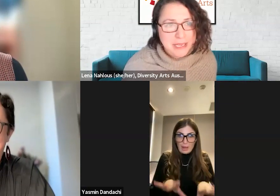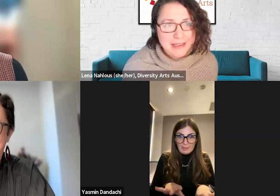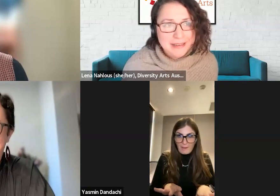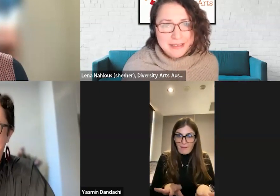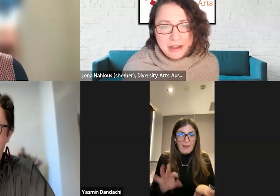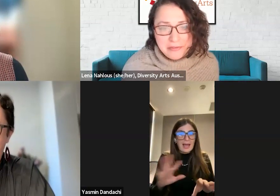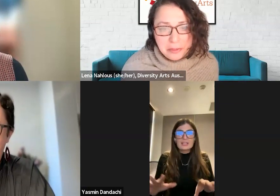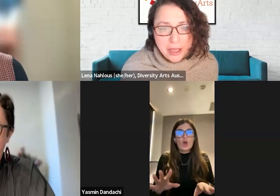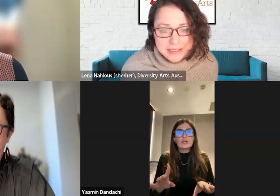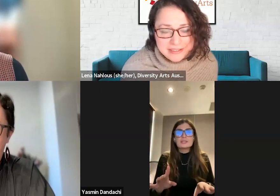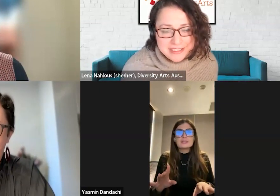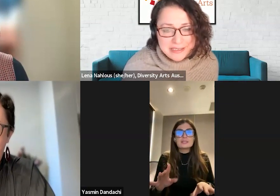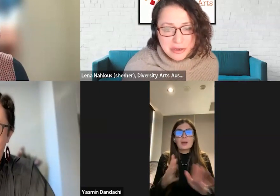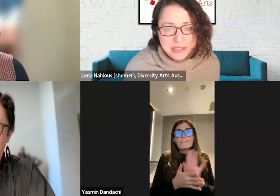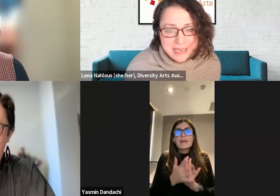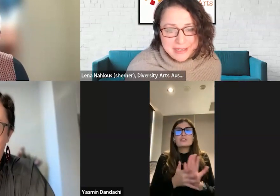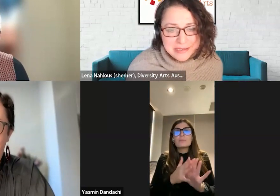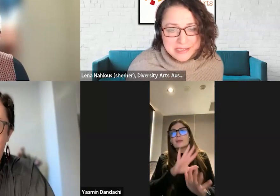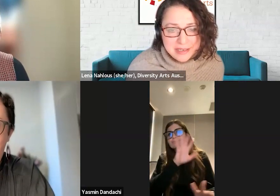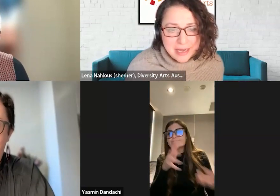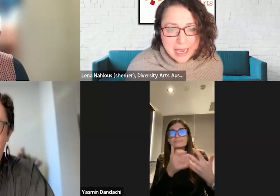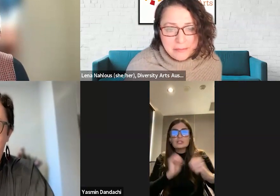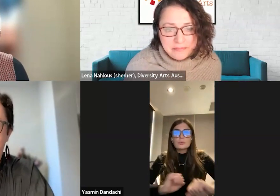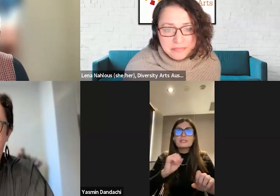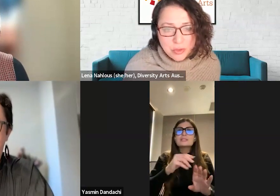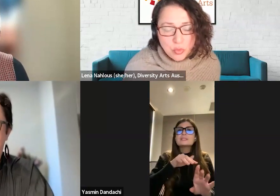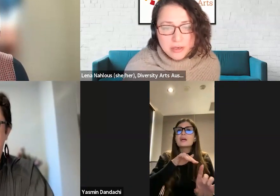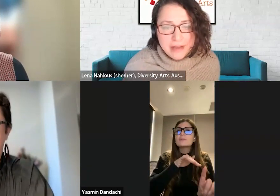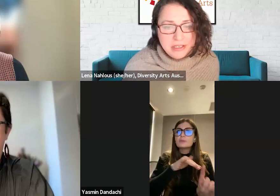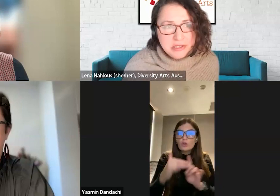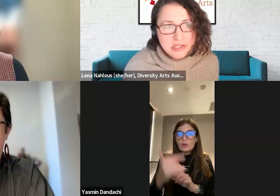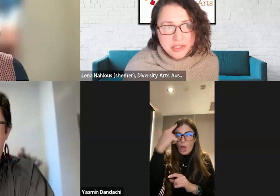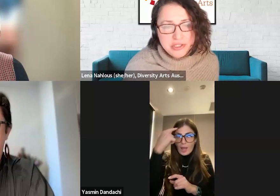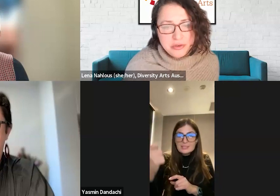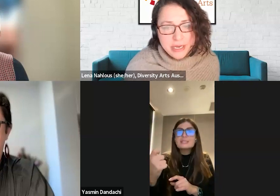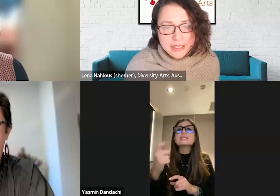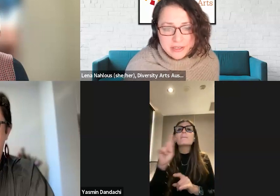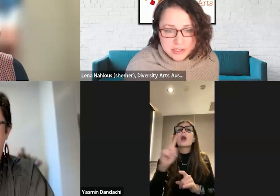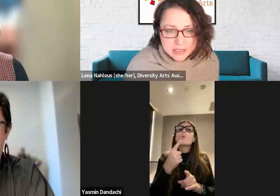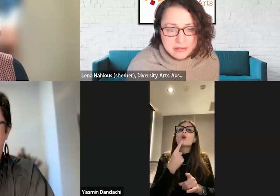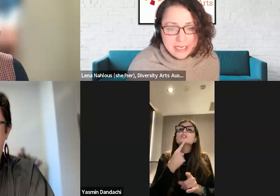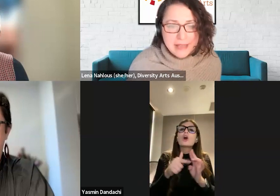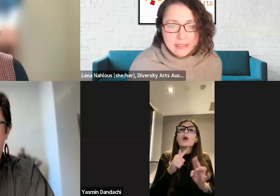be kind of applied to this context. What governance structures and regulations and legalities